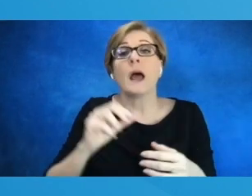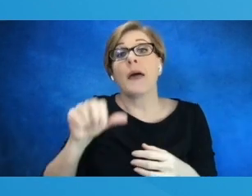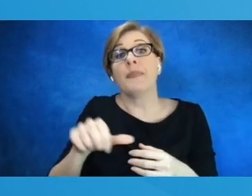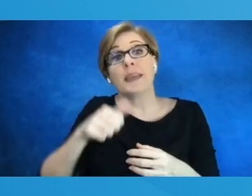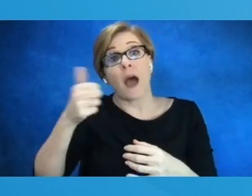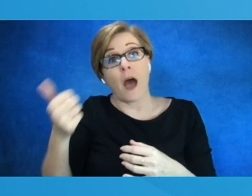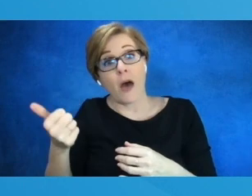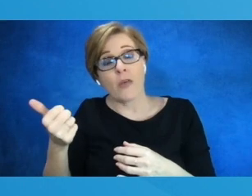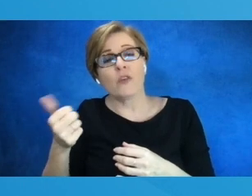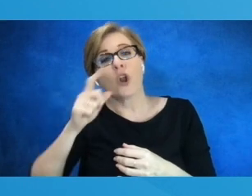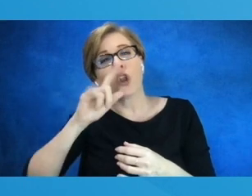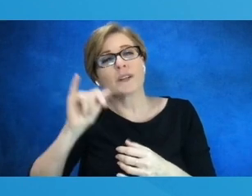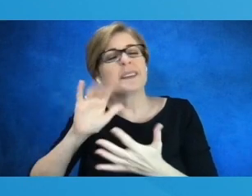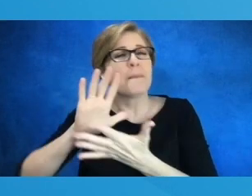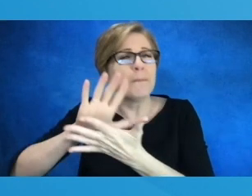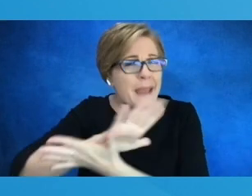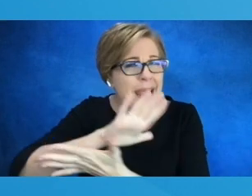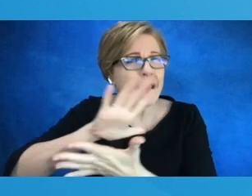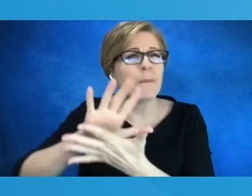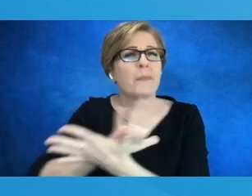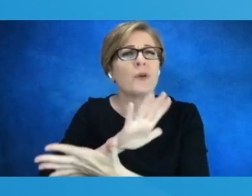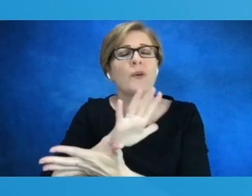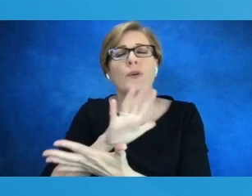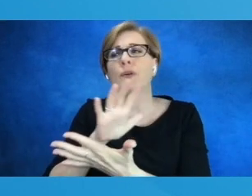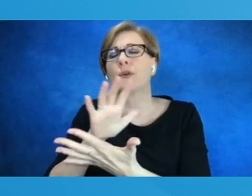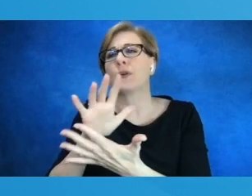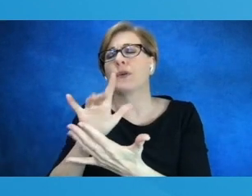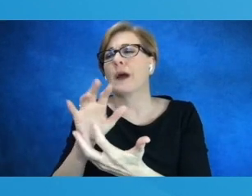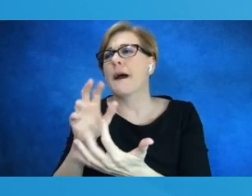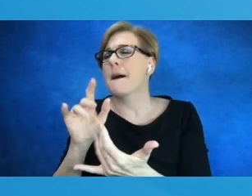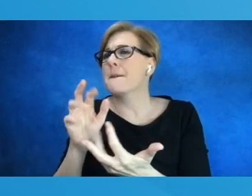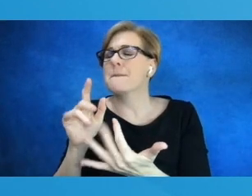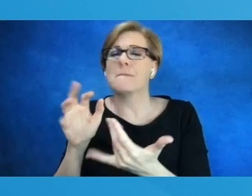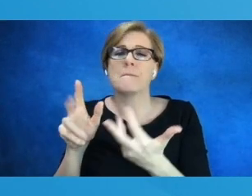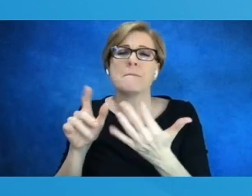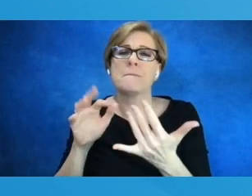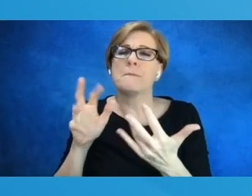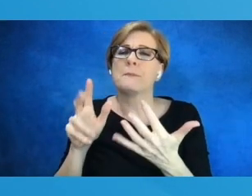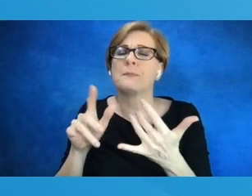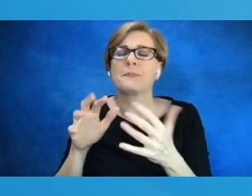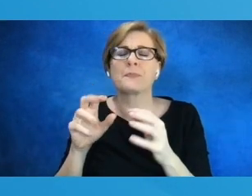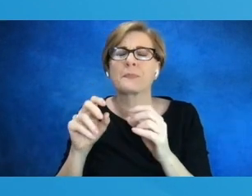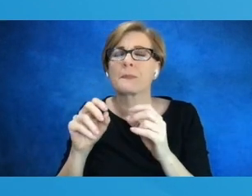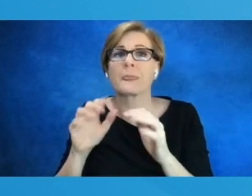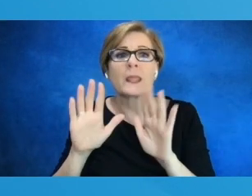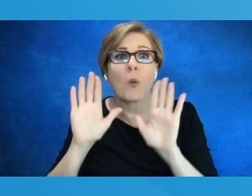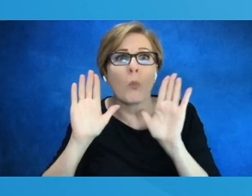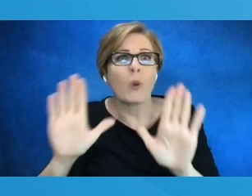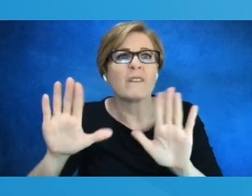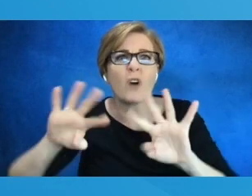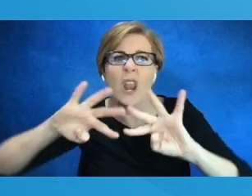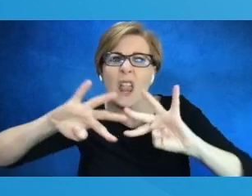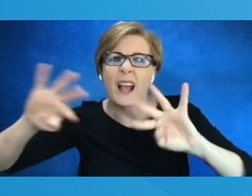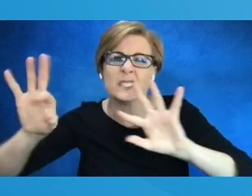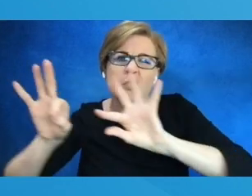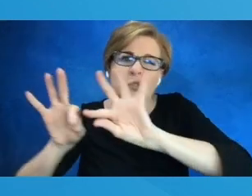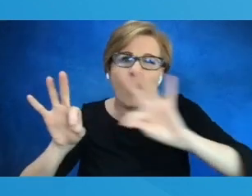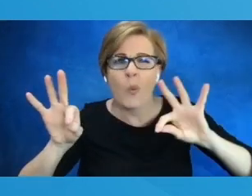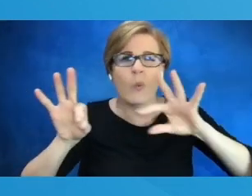of paper, also, all of those wonderful lines that look like they've been torn or kind of